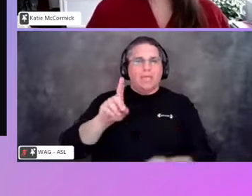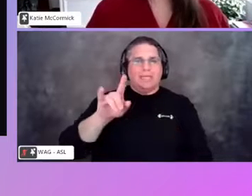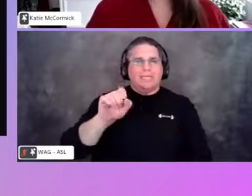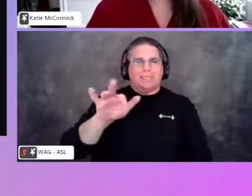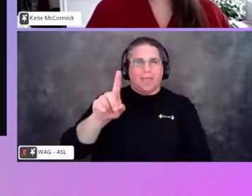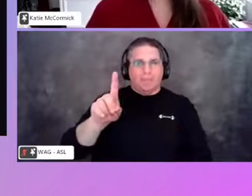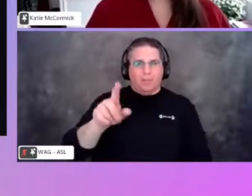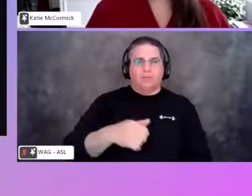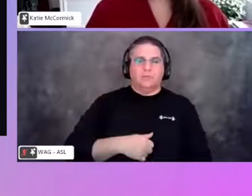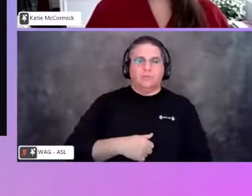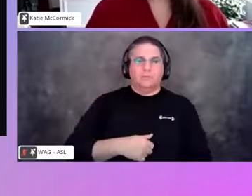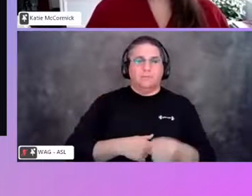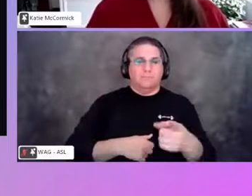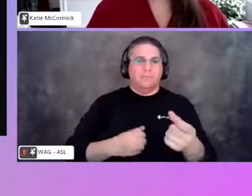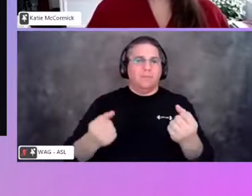points in our systems? For